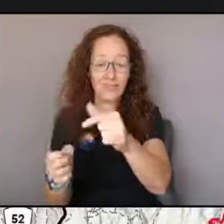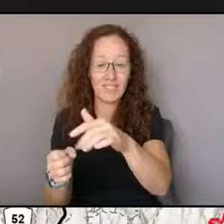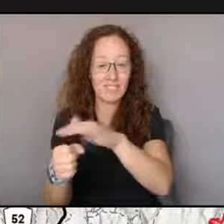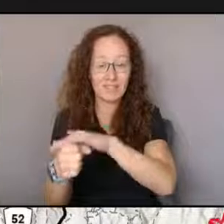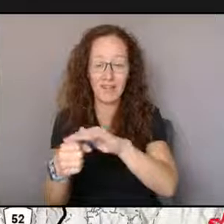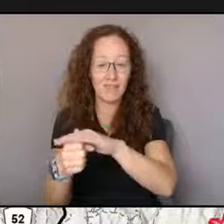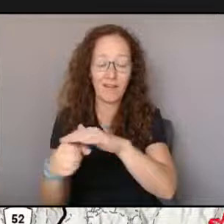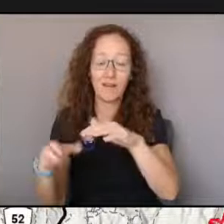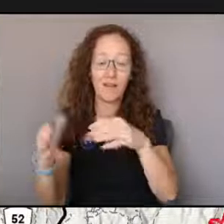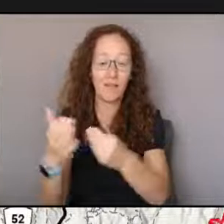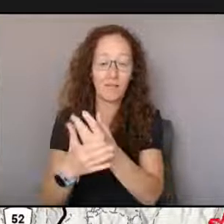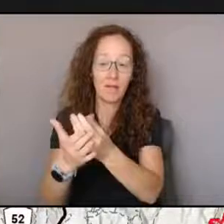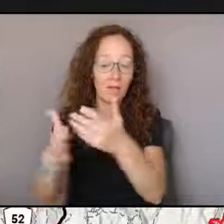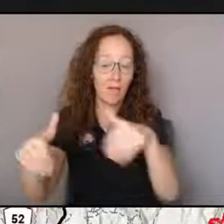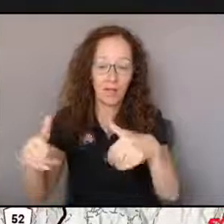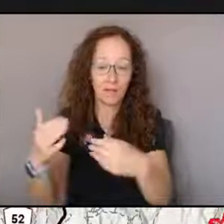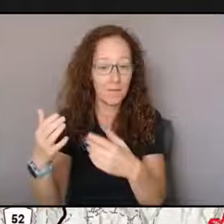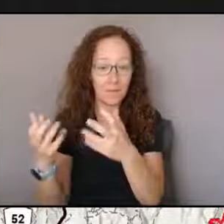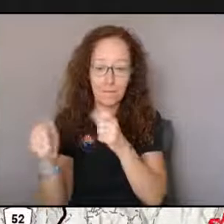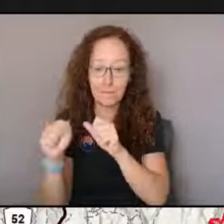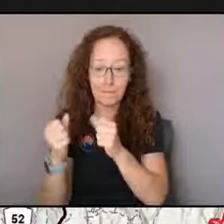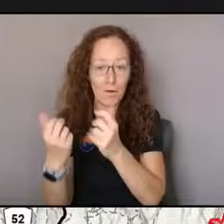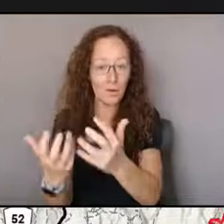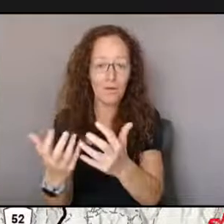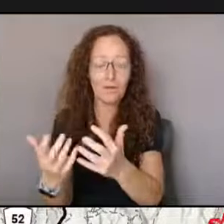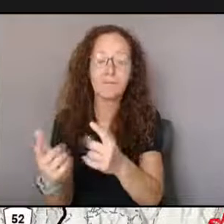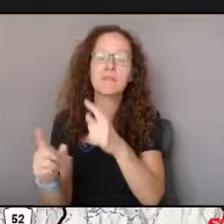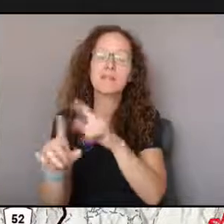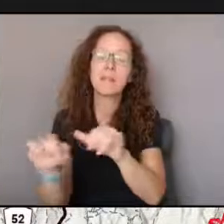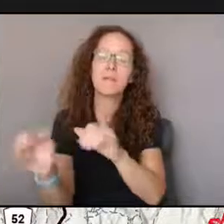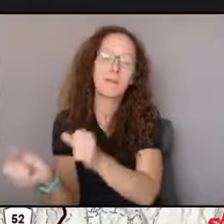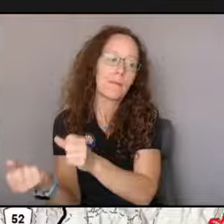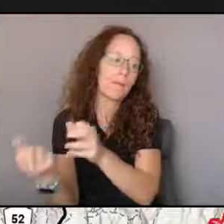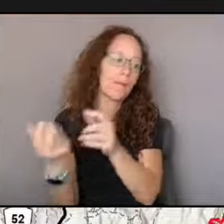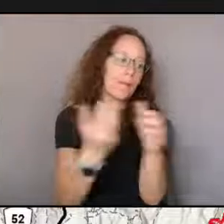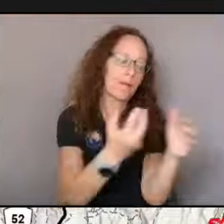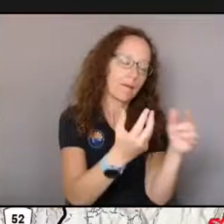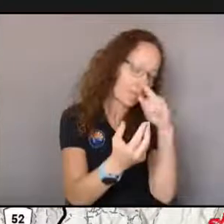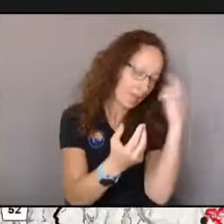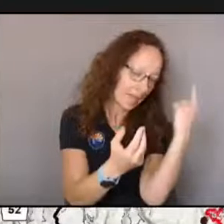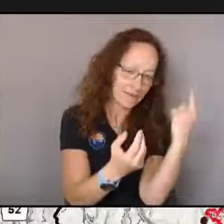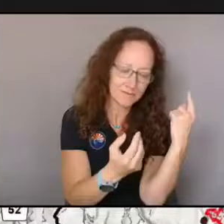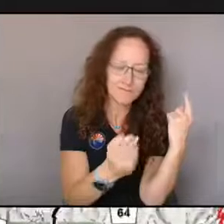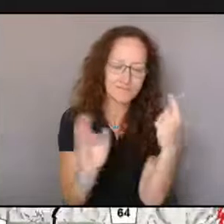FUELS, BUT ALSO PUSH IT BACK INTO ITSELF, INTO THE BLACK.